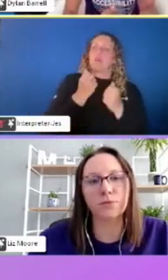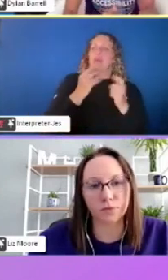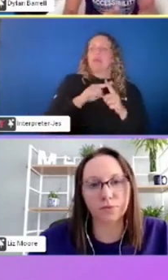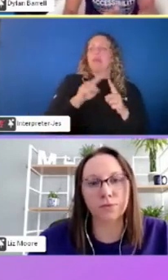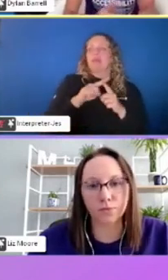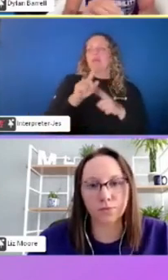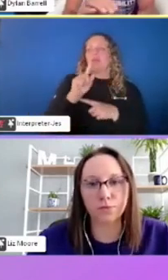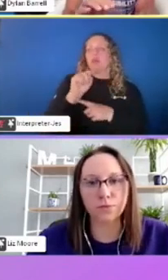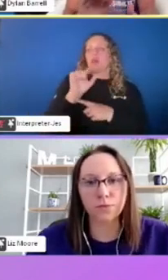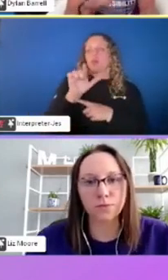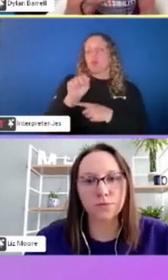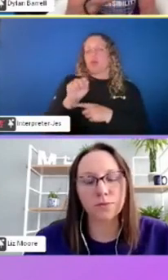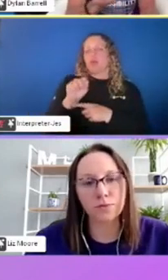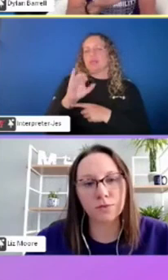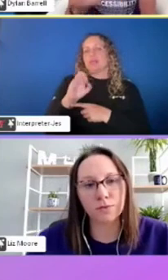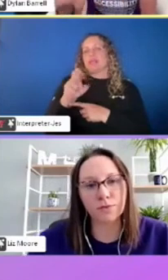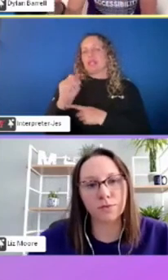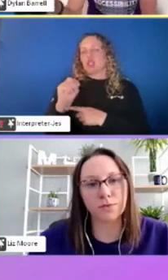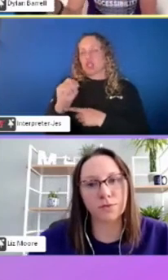So if you want to standardize